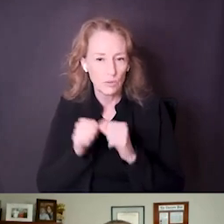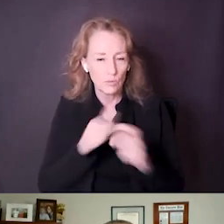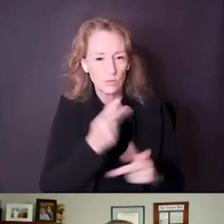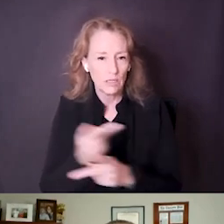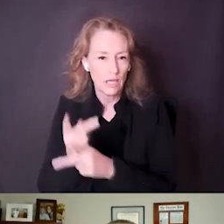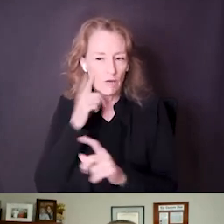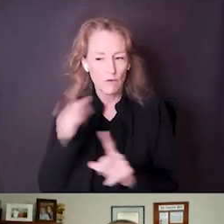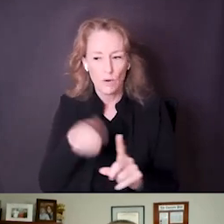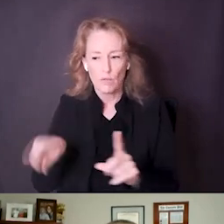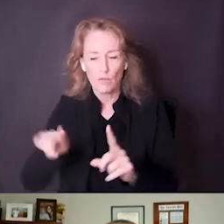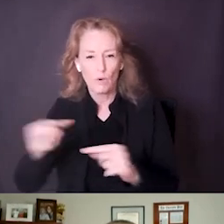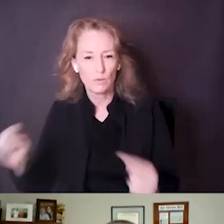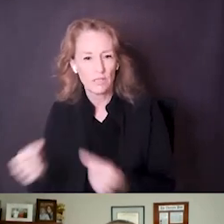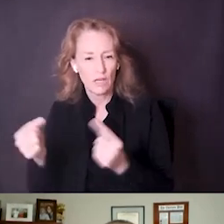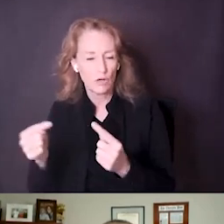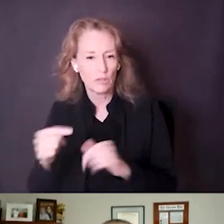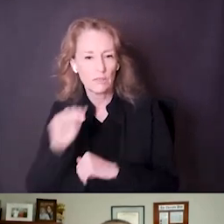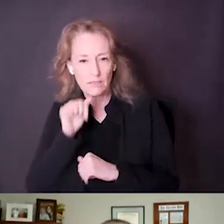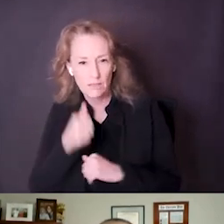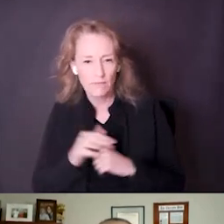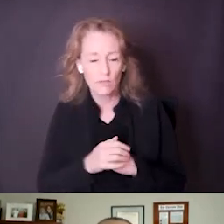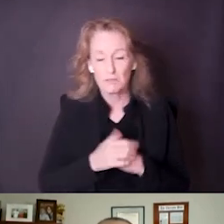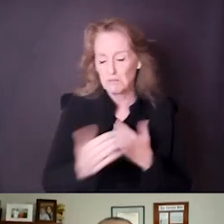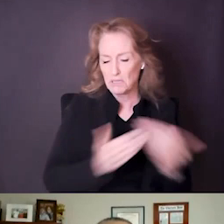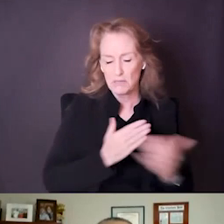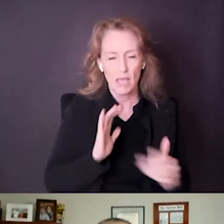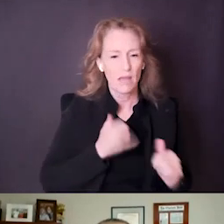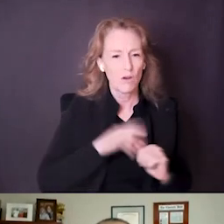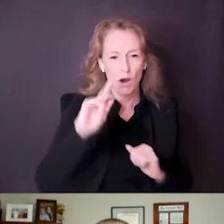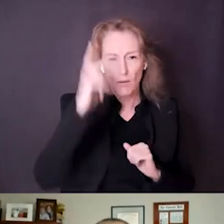DESPITE THE POLITICS OR PERSONAL CONVICTIONS OR PUBLIC OPINION WE